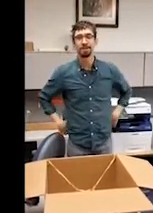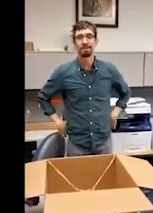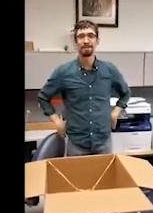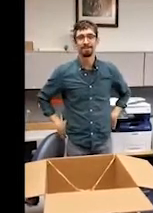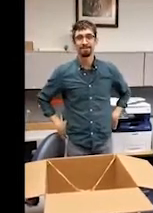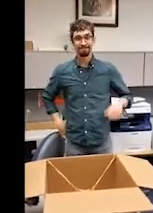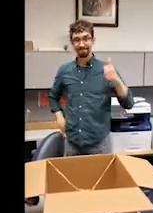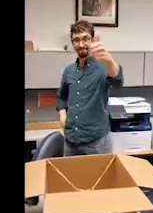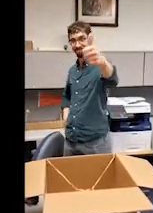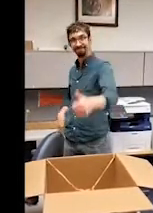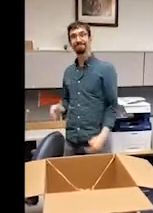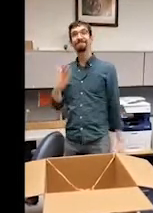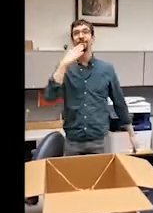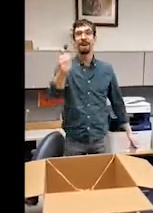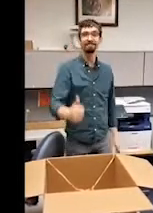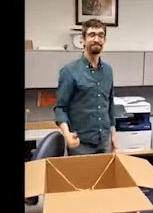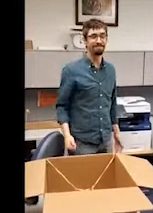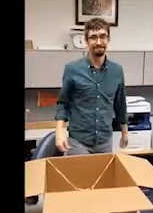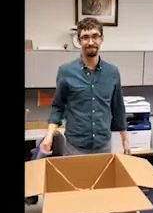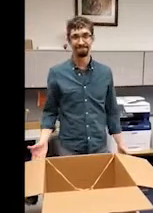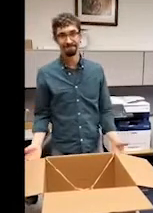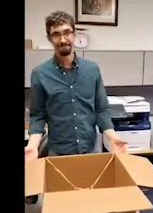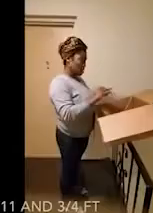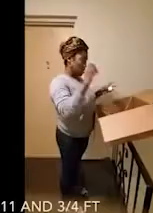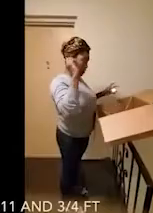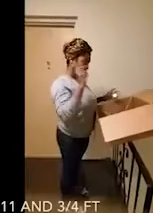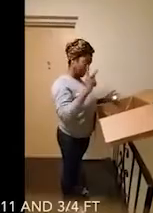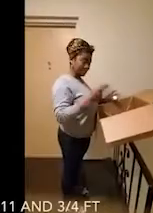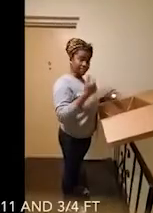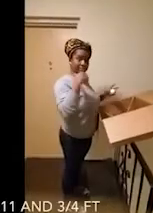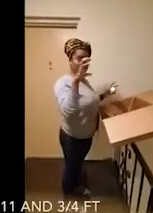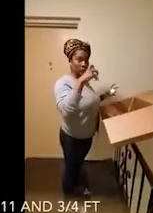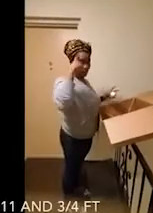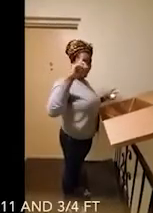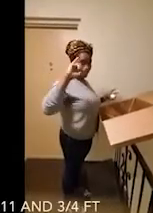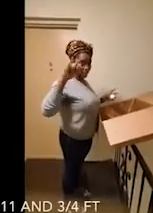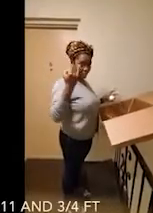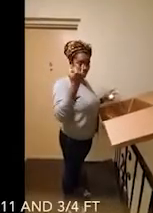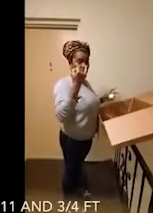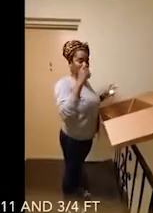The Little Box That Could. All right? Thanks so much. Good luck.